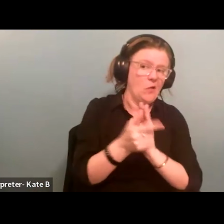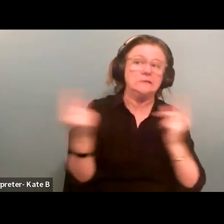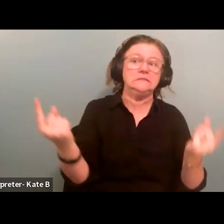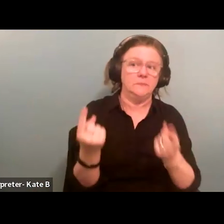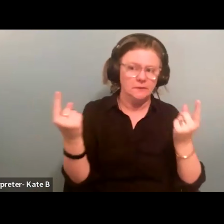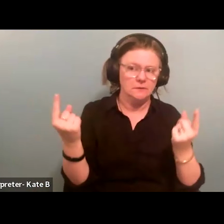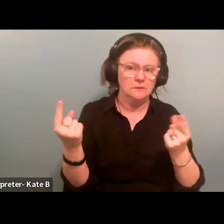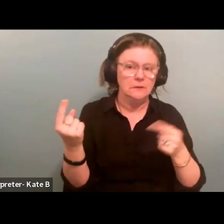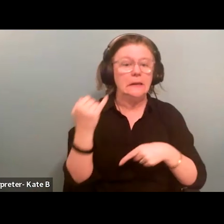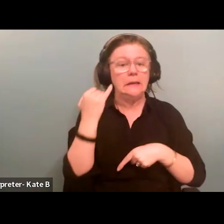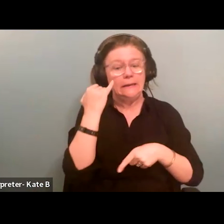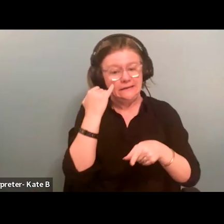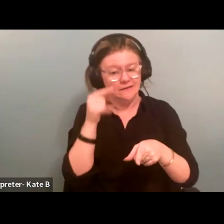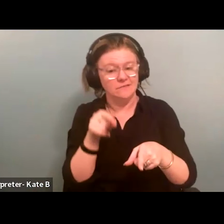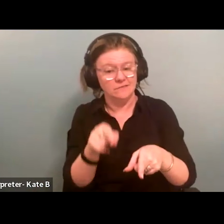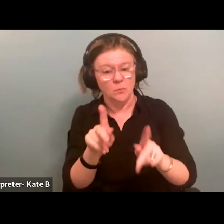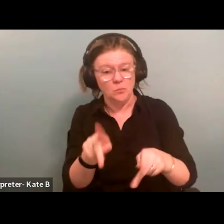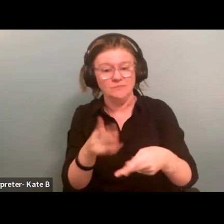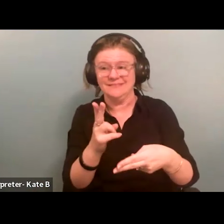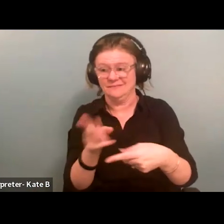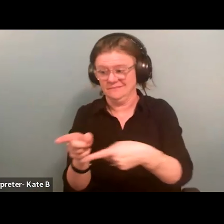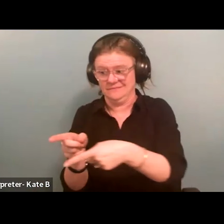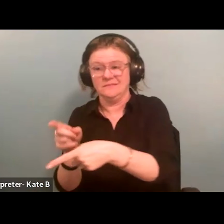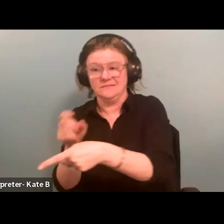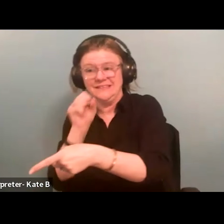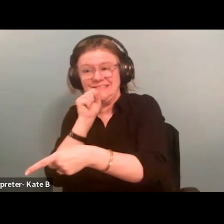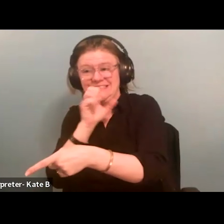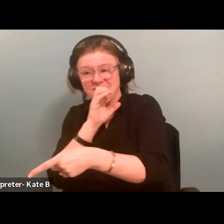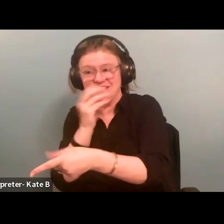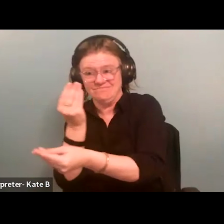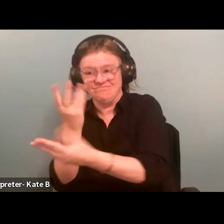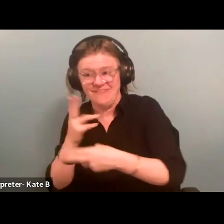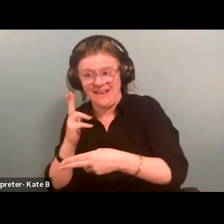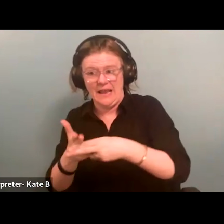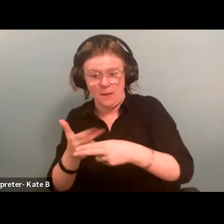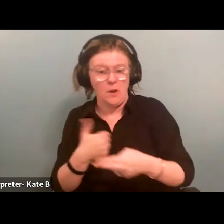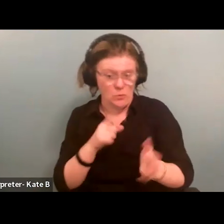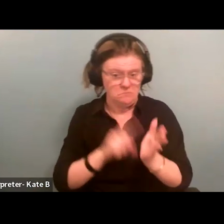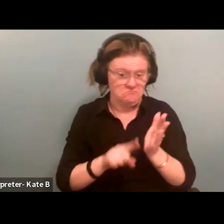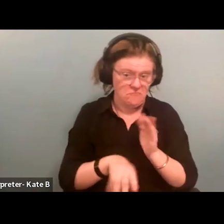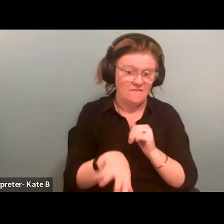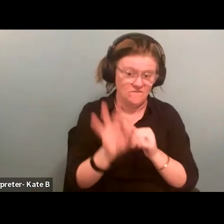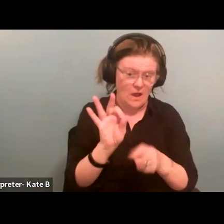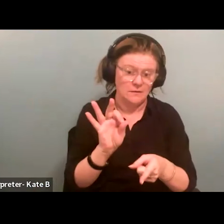And if a perpetrator is named and substantiated in our report, they do have a legal right